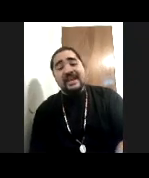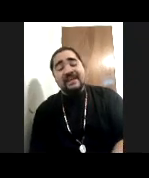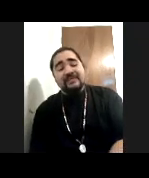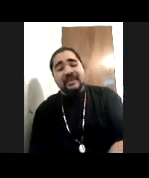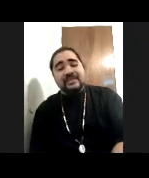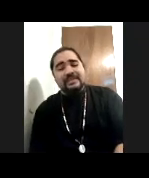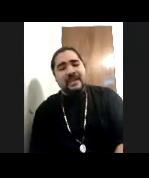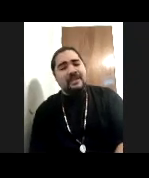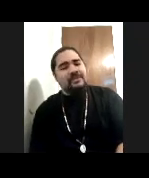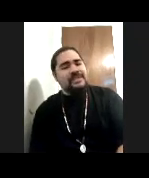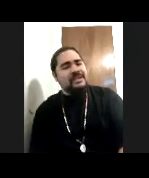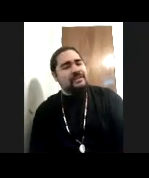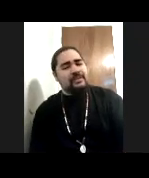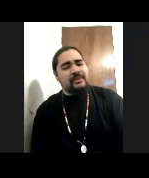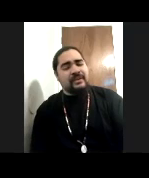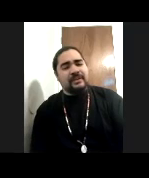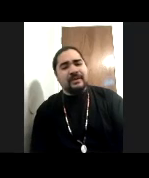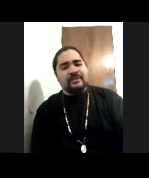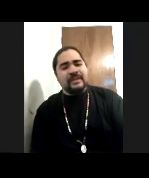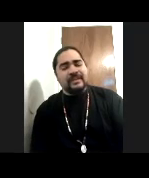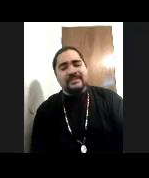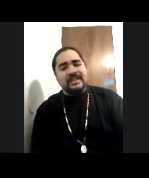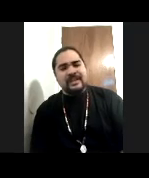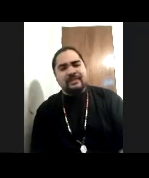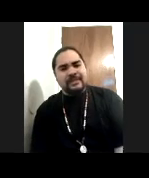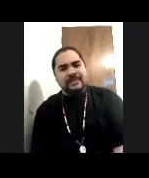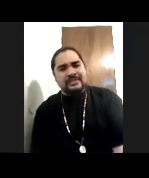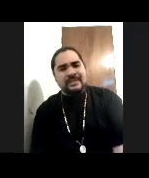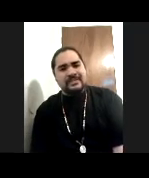after class, I'm like, Hey, what was that club you were talking about? Like they said, they could help me with these things.